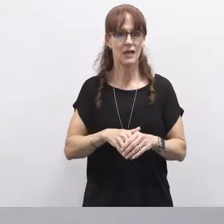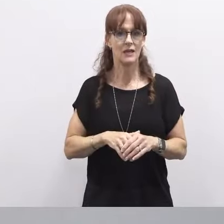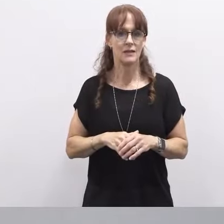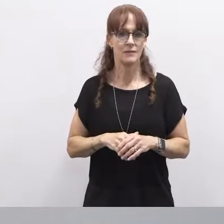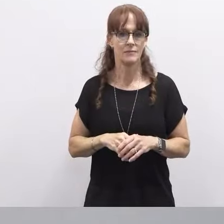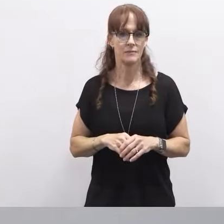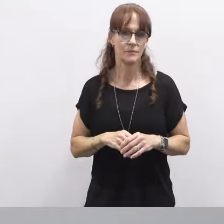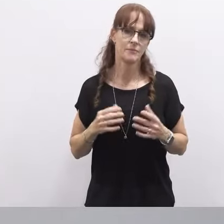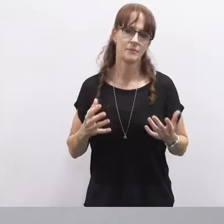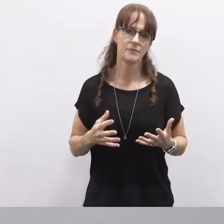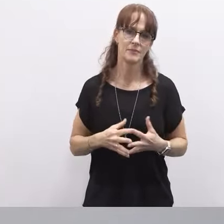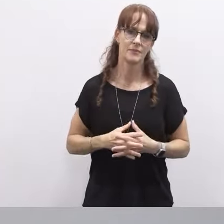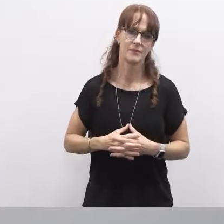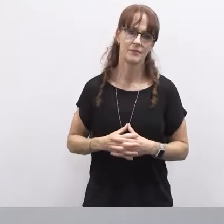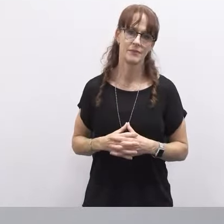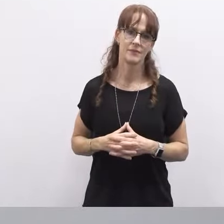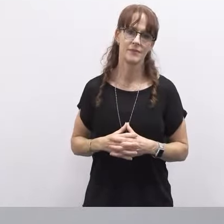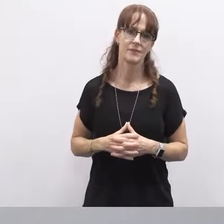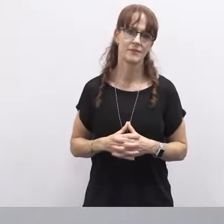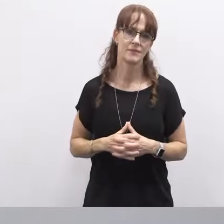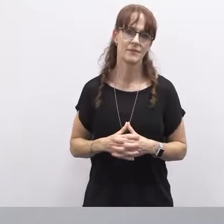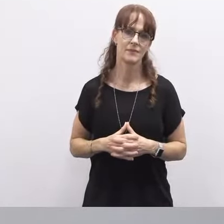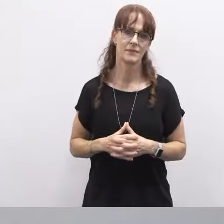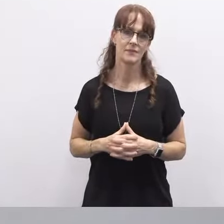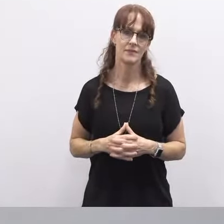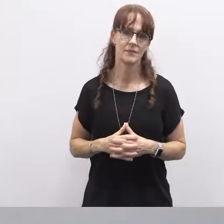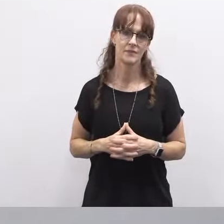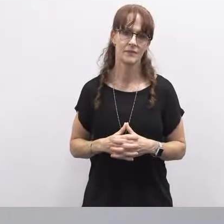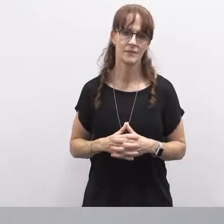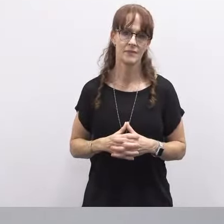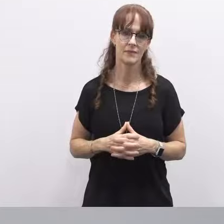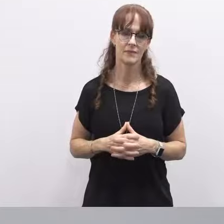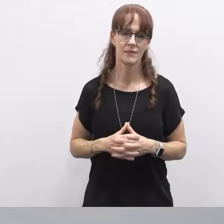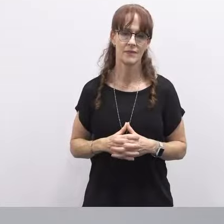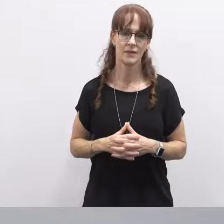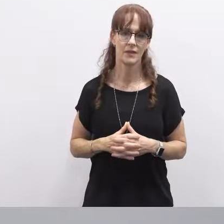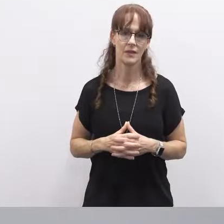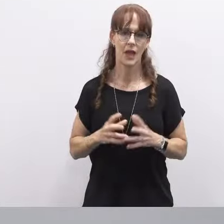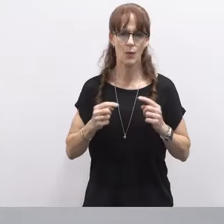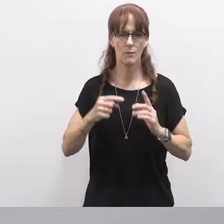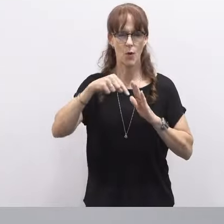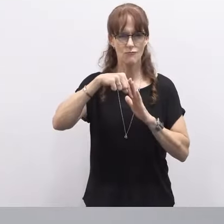And yet I wanna have to understand it at an even deeper level.